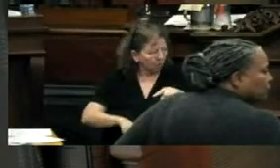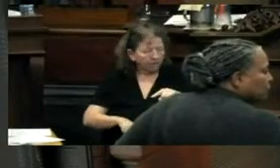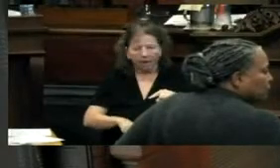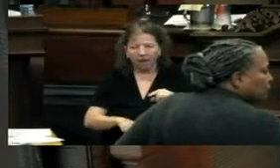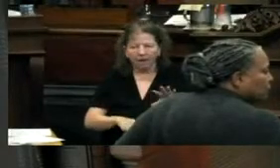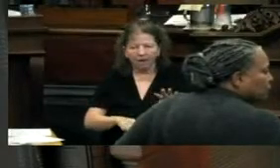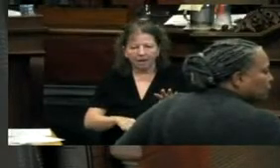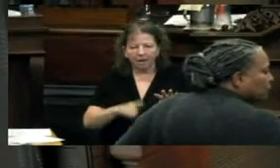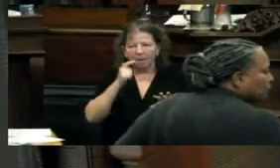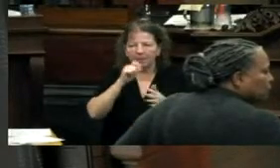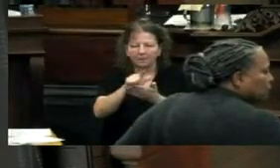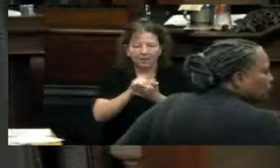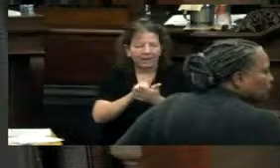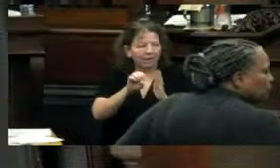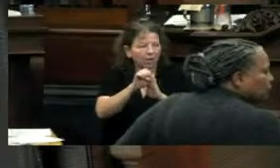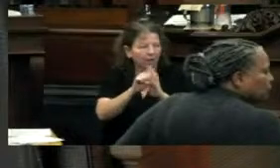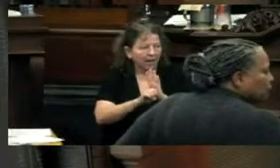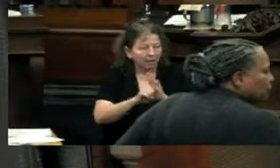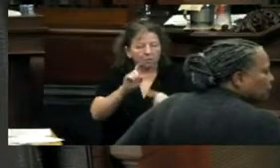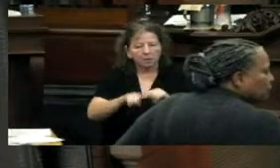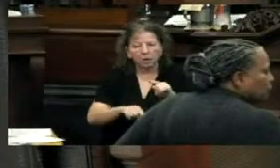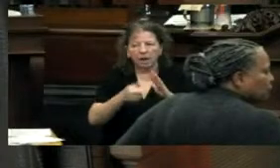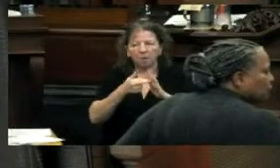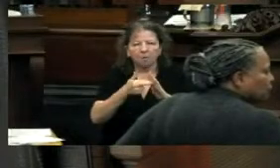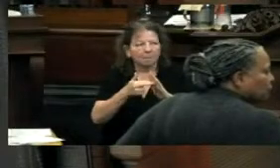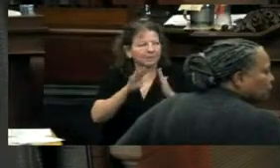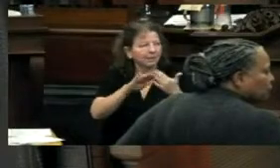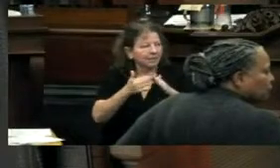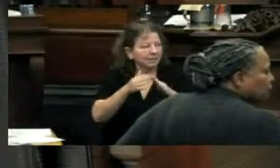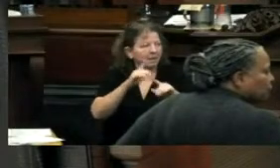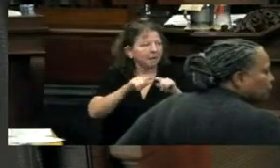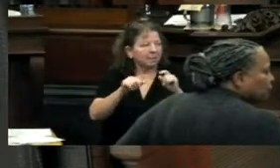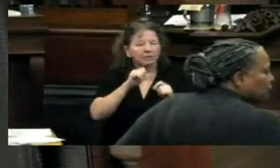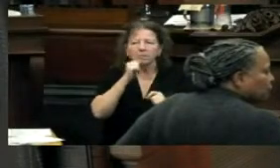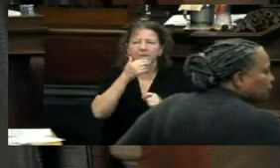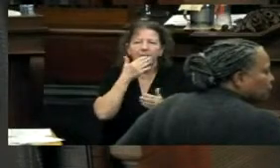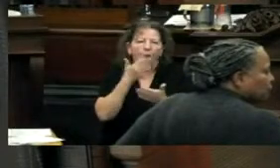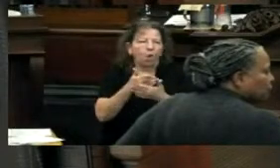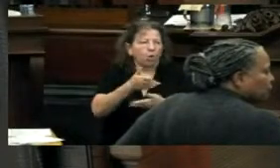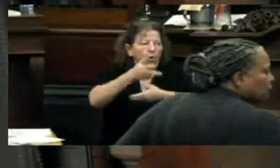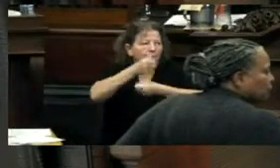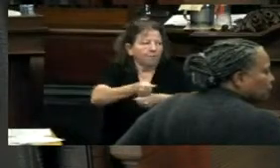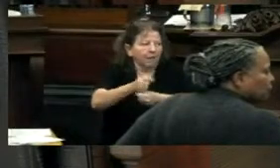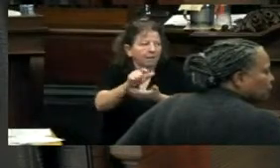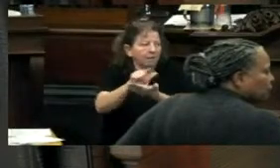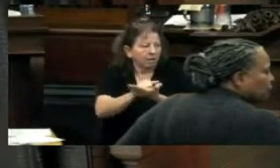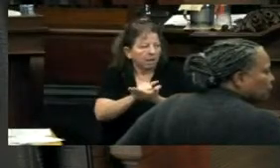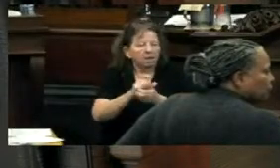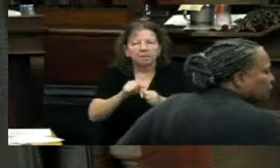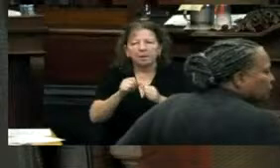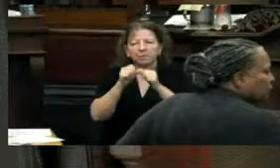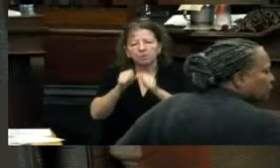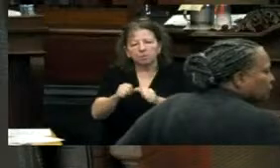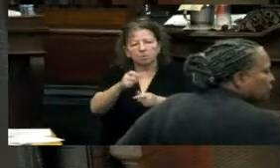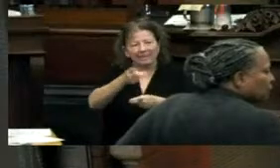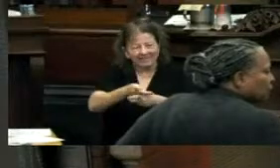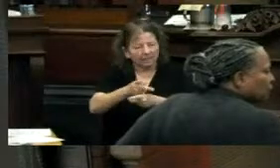phase of that lawsuit determined that we could not, based on